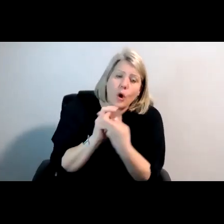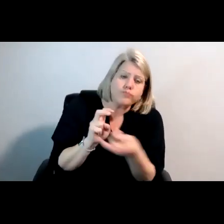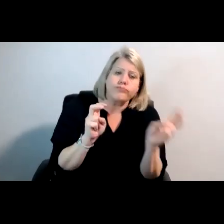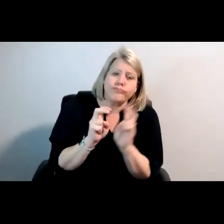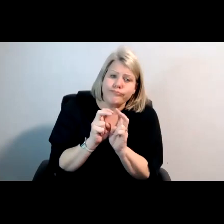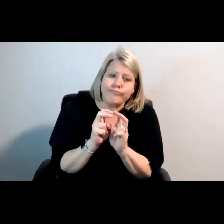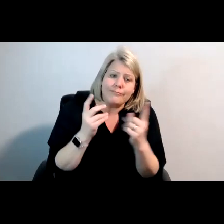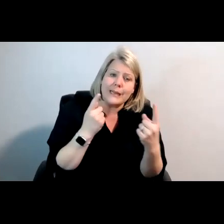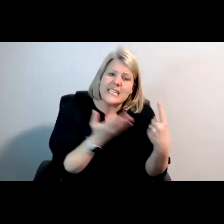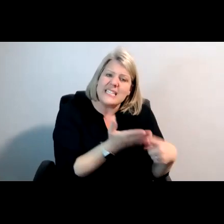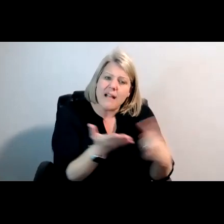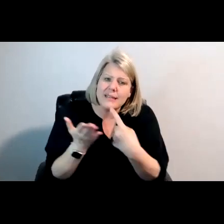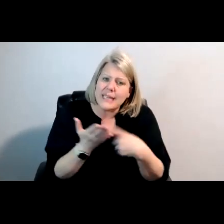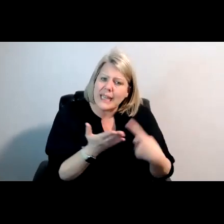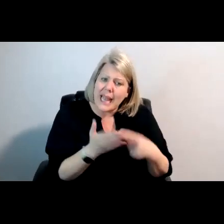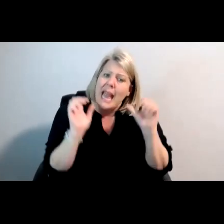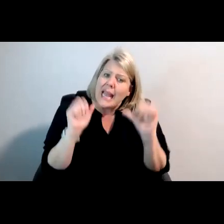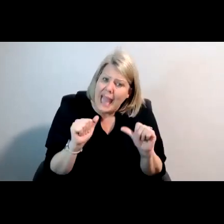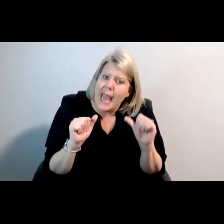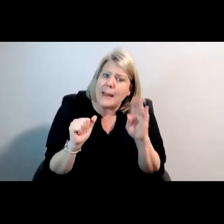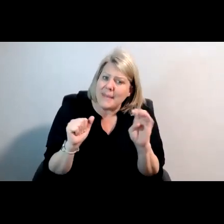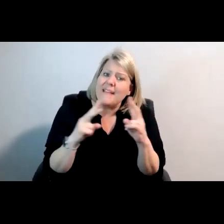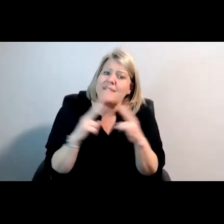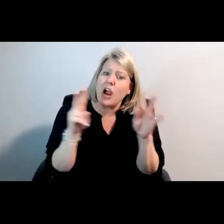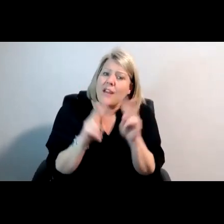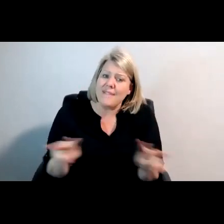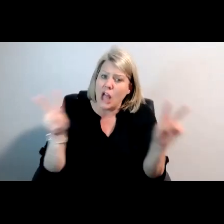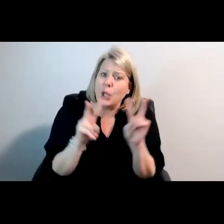can be really valuable, and then hearing it from the person